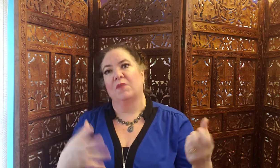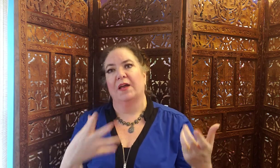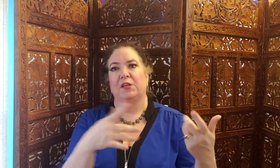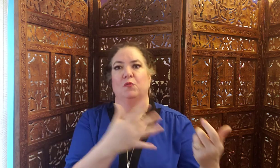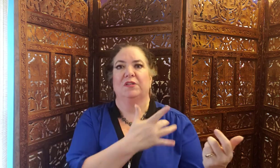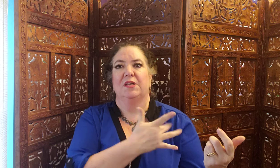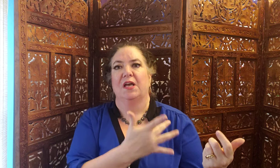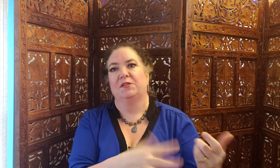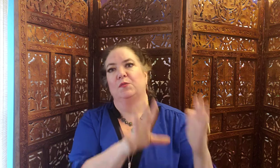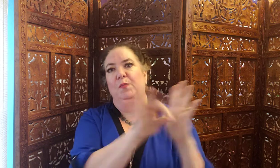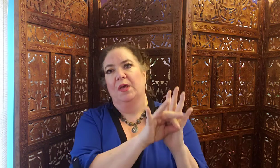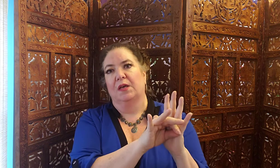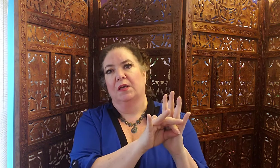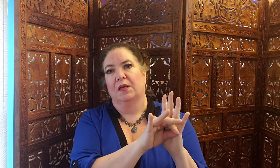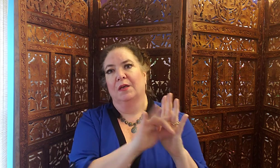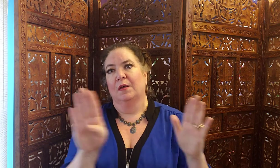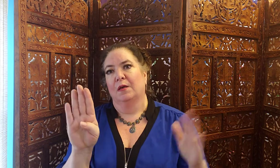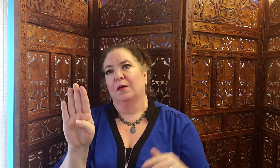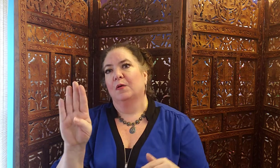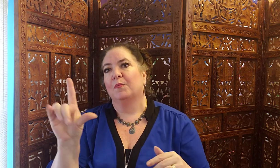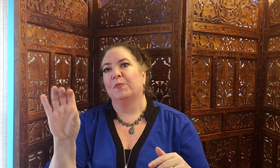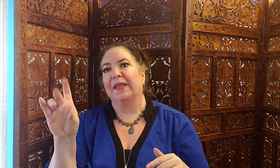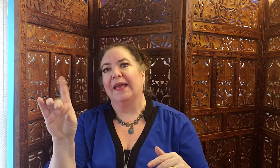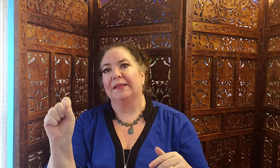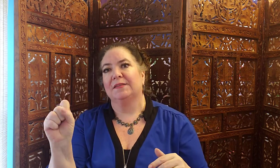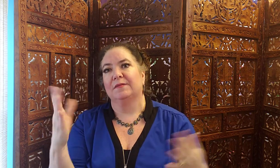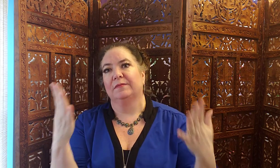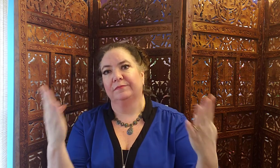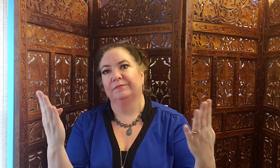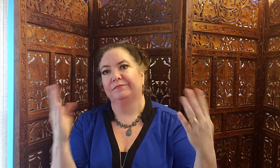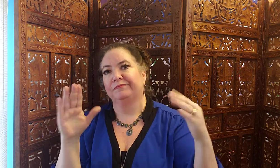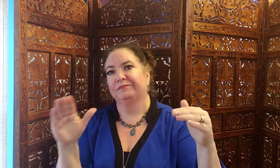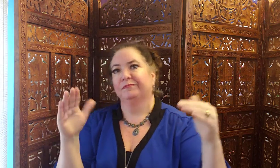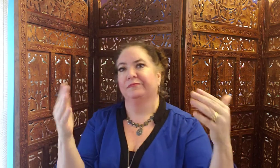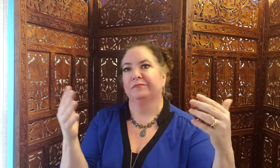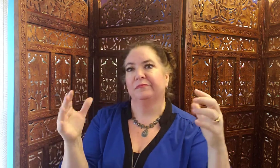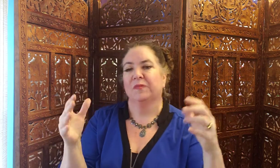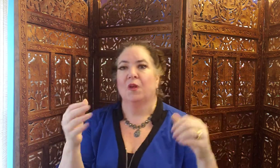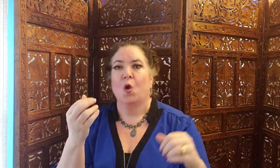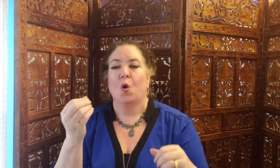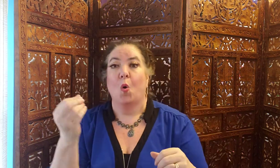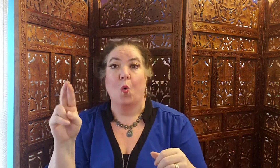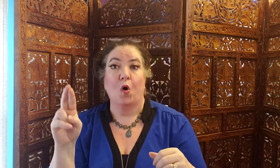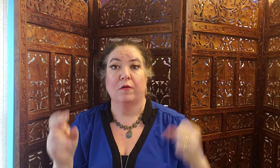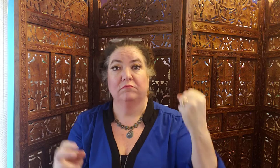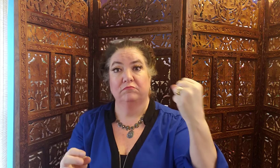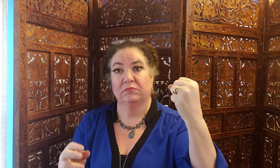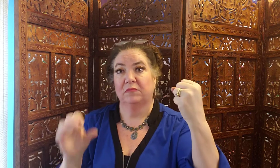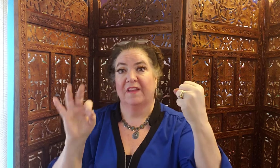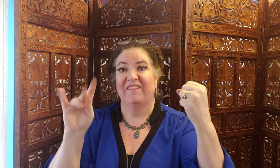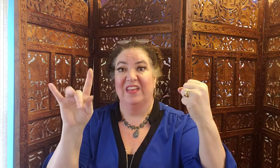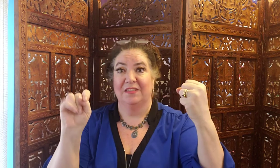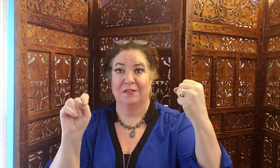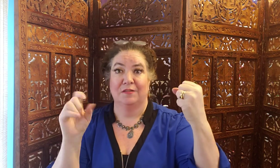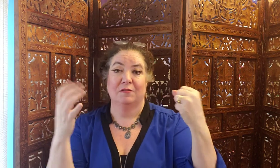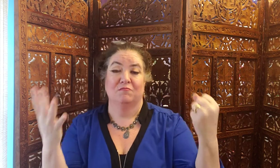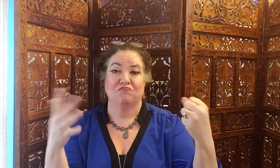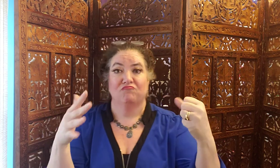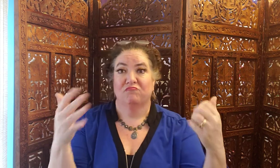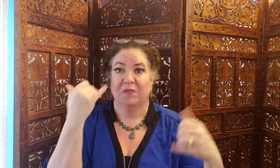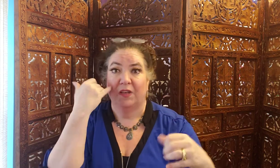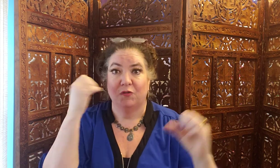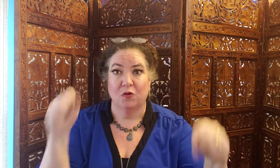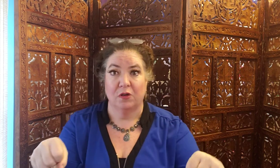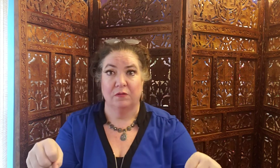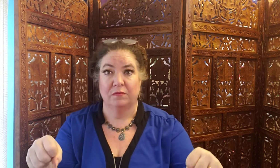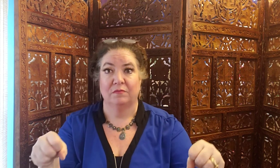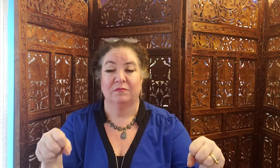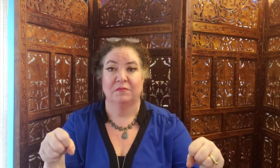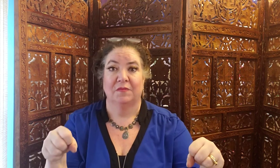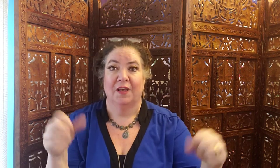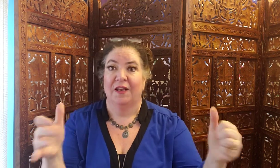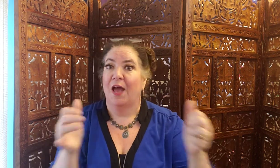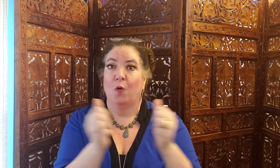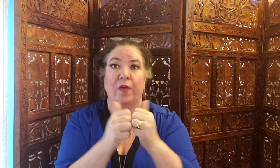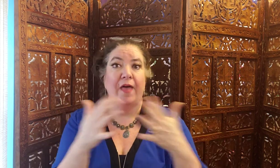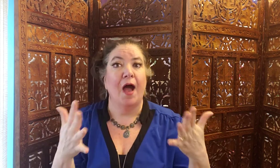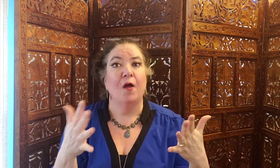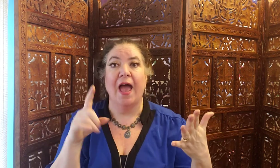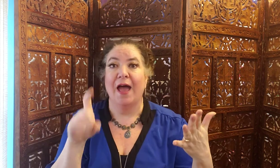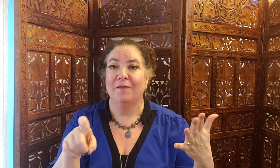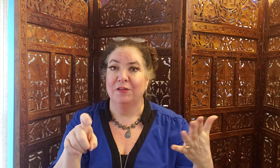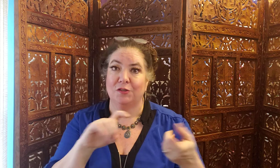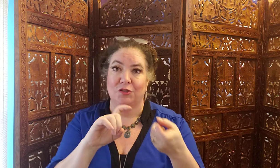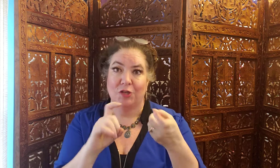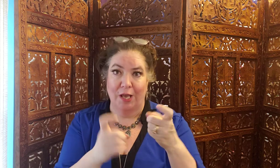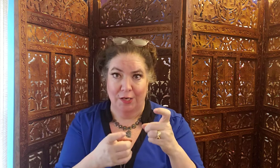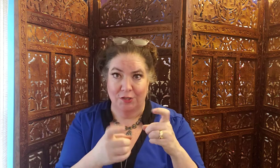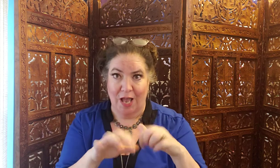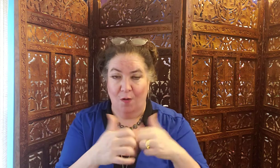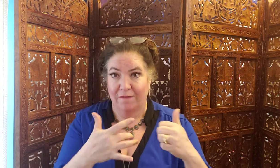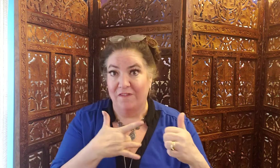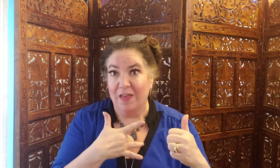and you would tend to pick blades or fists, if you could. Now without having to change how I feel